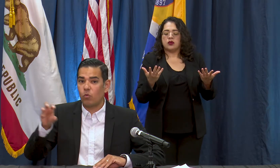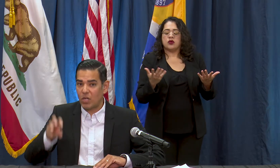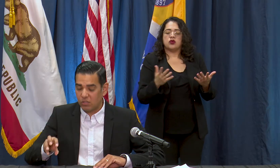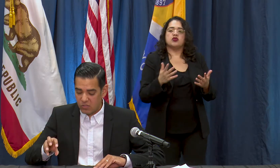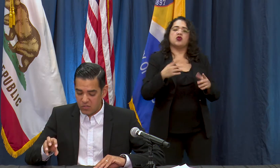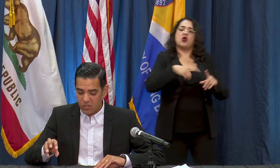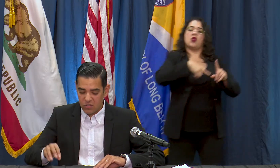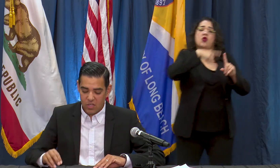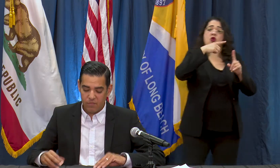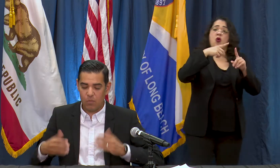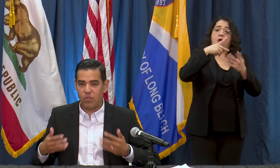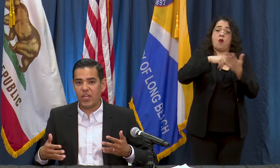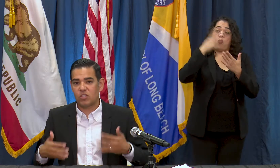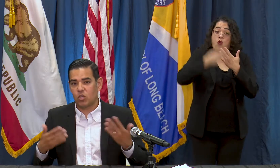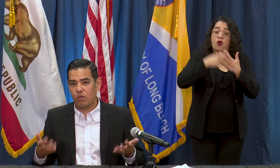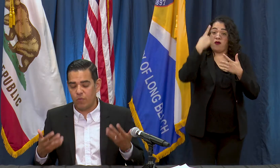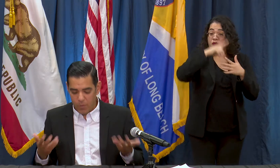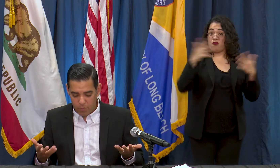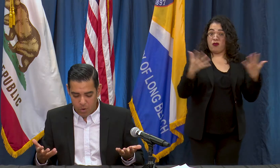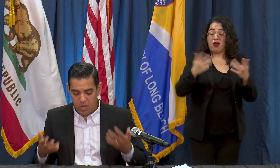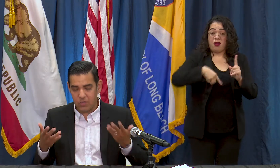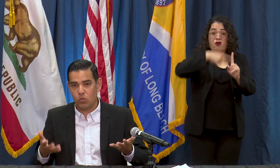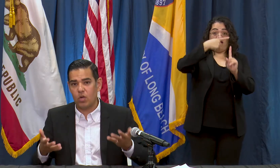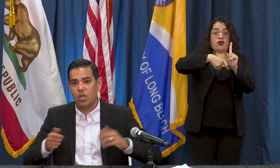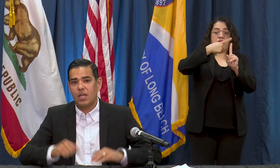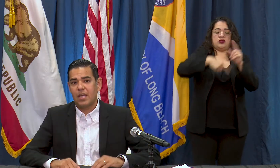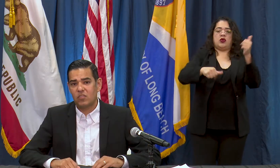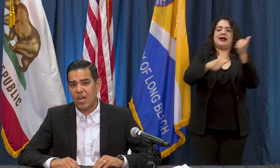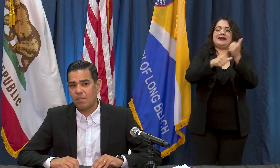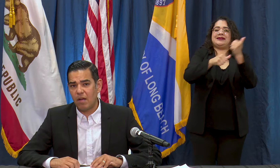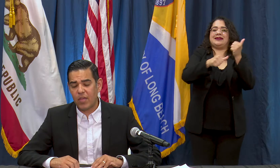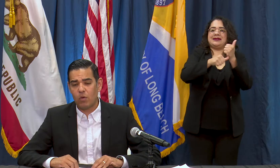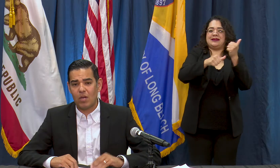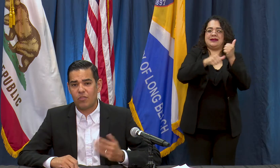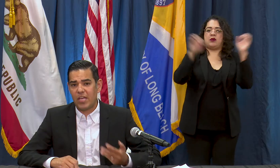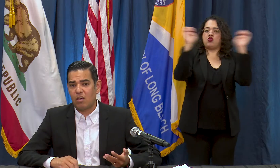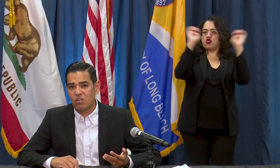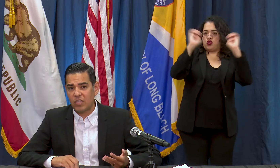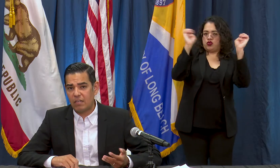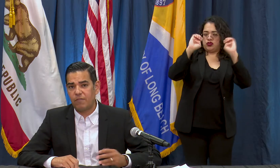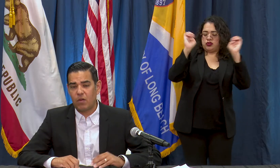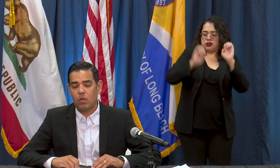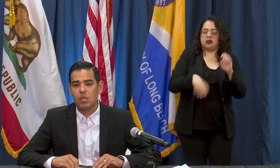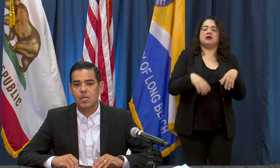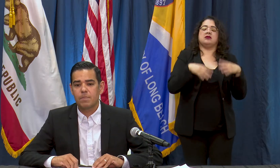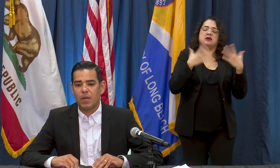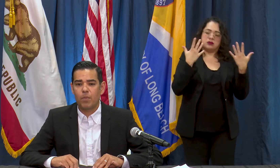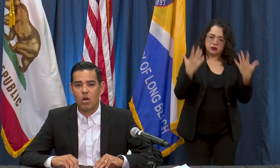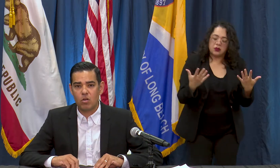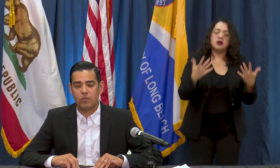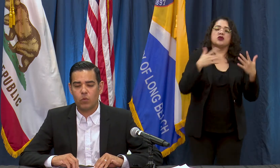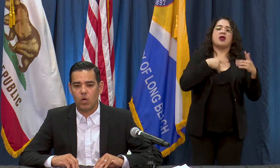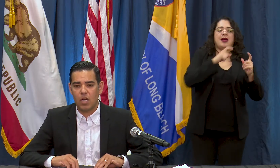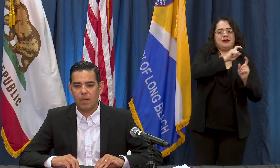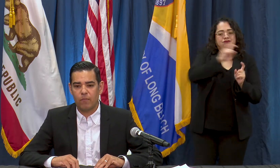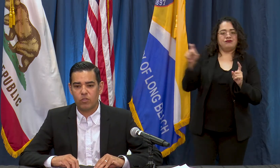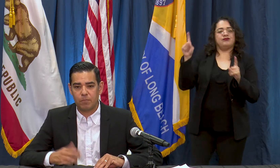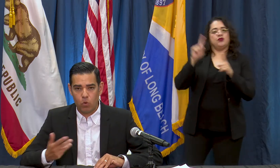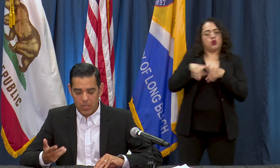for rental assistance and we think it's good for both parties and we're excited about that. We want to thank our state and federal partners for supporting